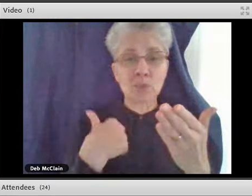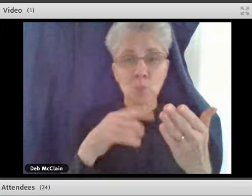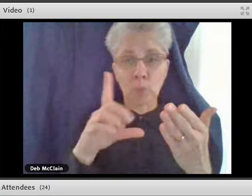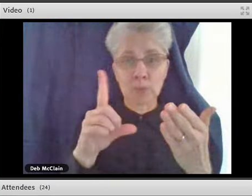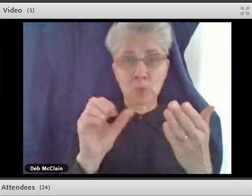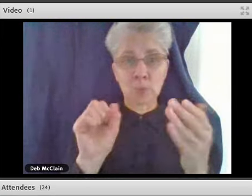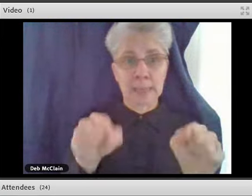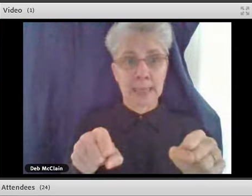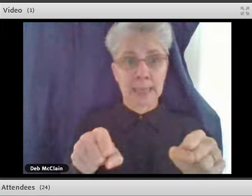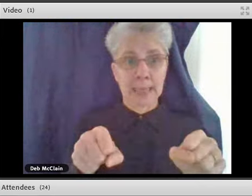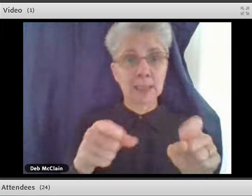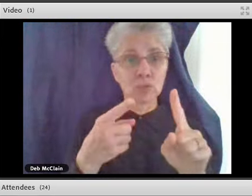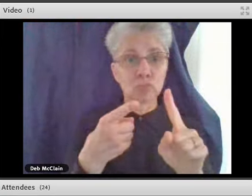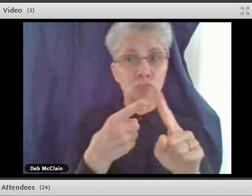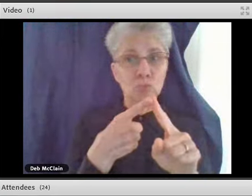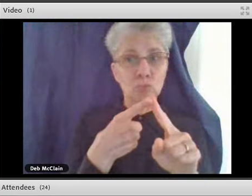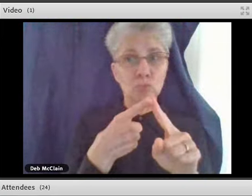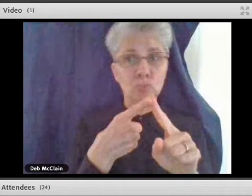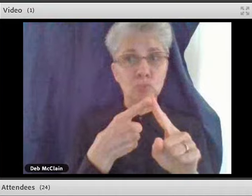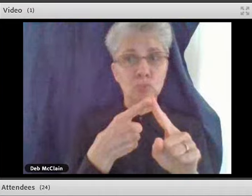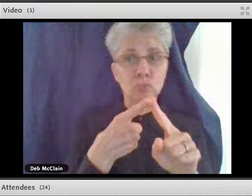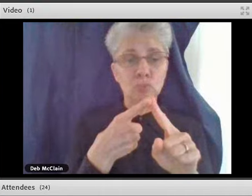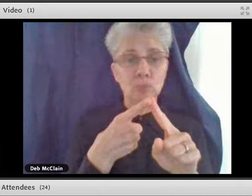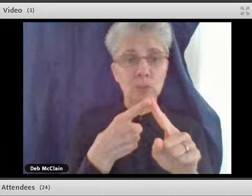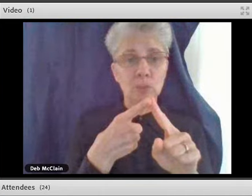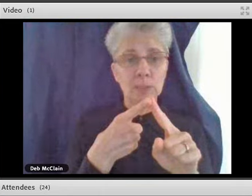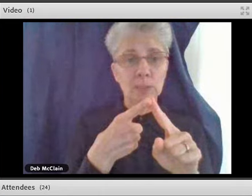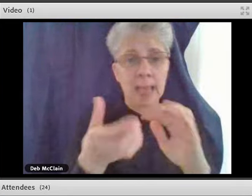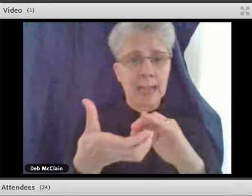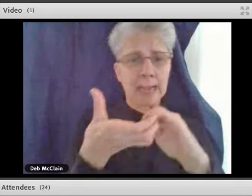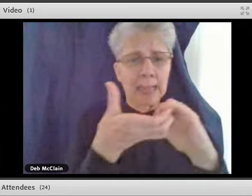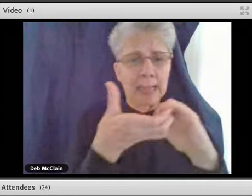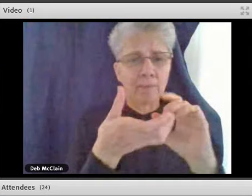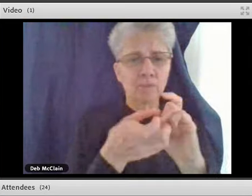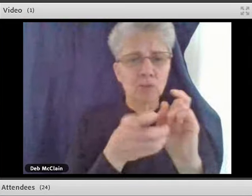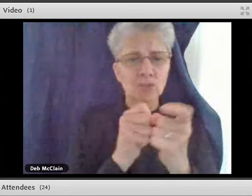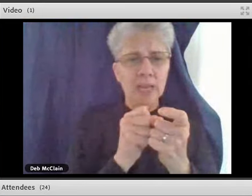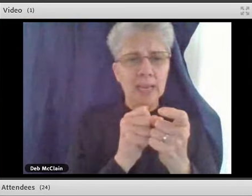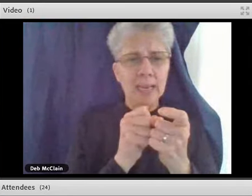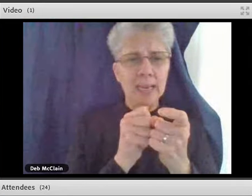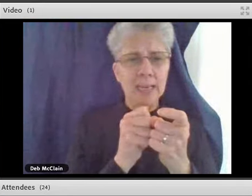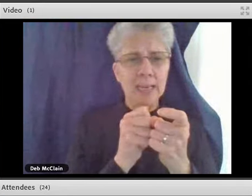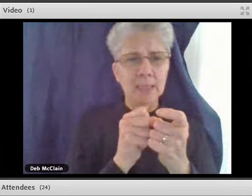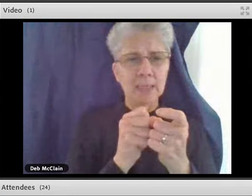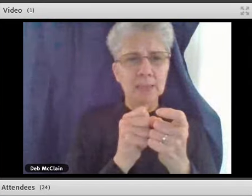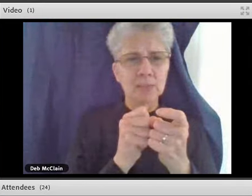And so, what can we do about this? And so, some of the things that we can do